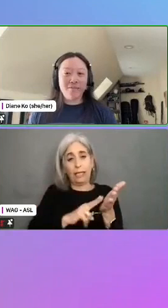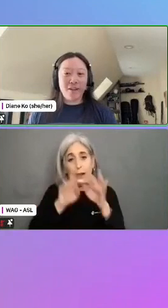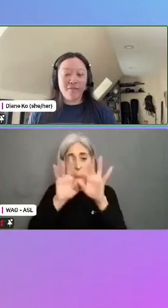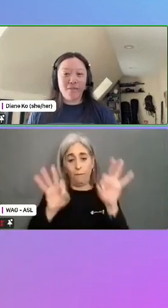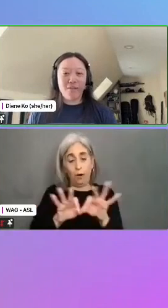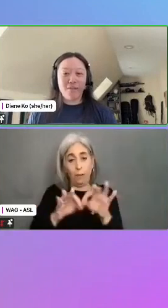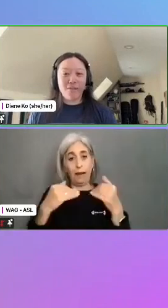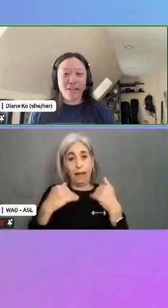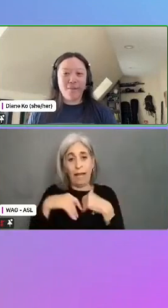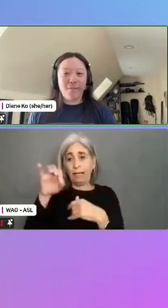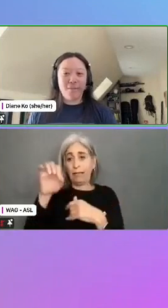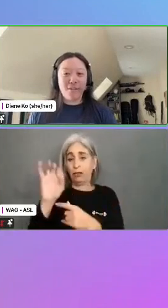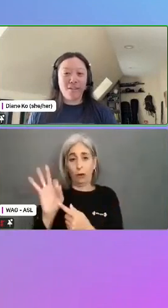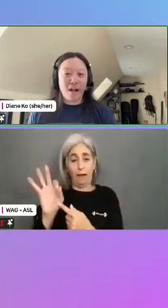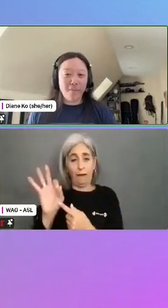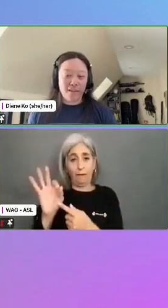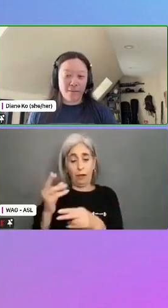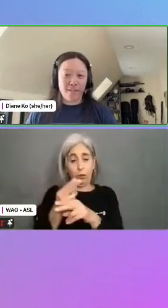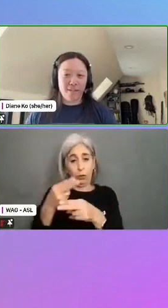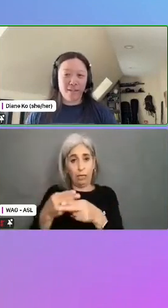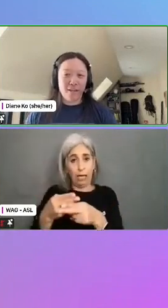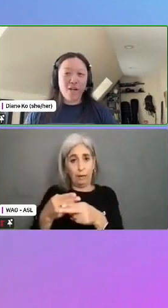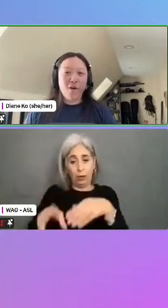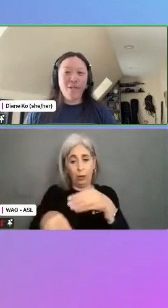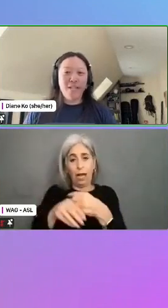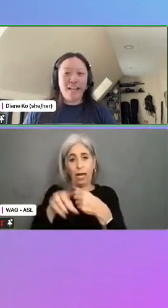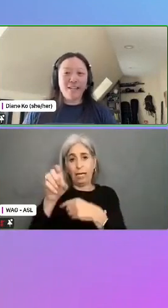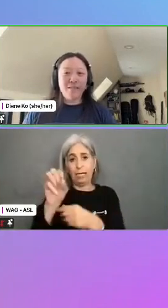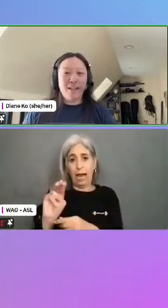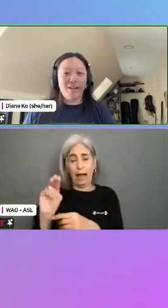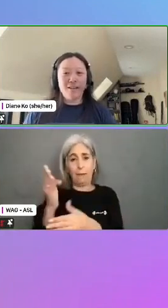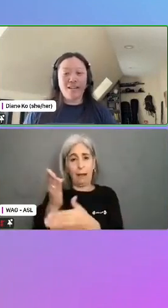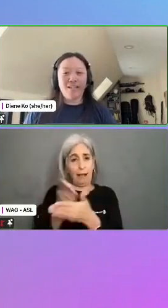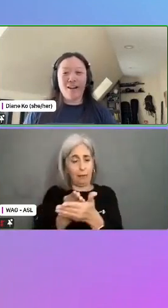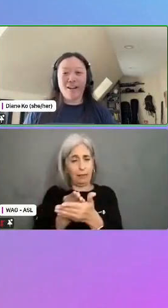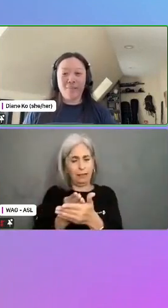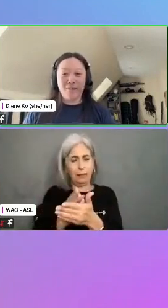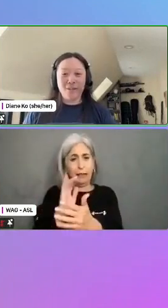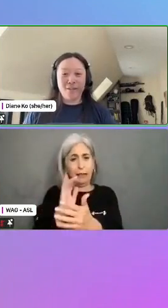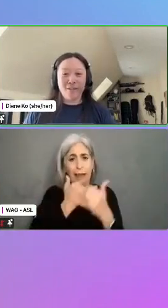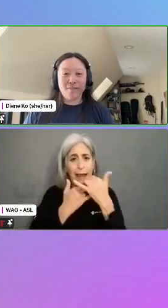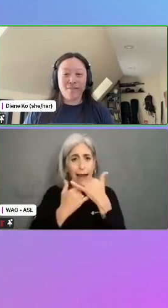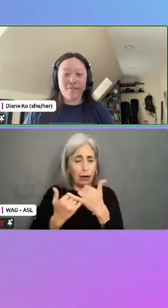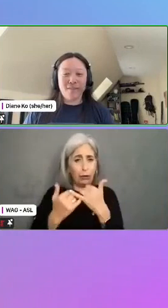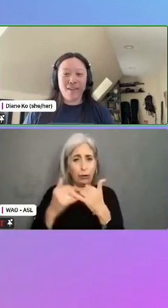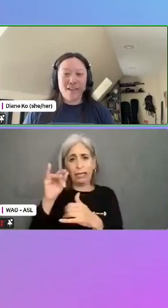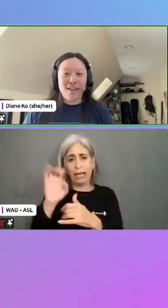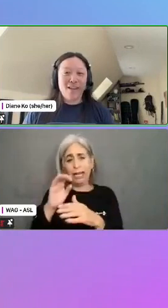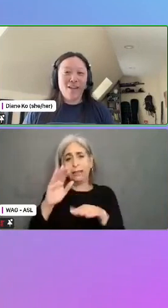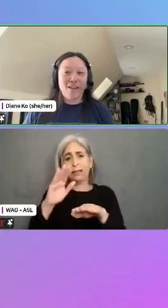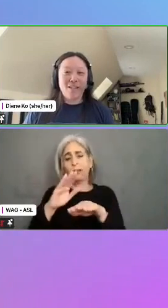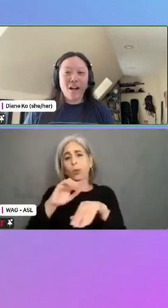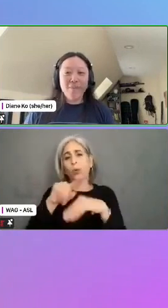philosophy React shouldn't be aware components of how other React components are implemented, because that breaks the abstraction. It can